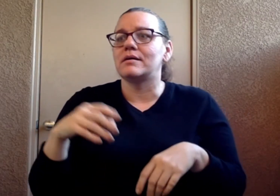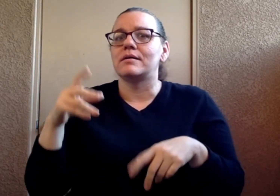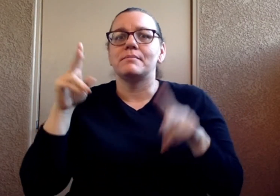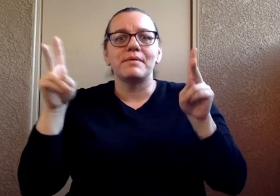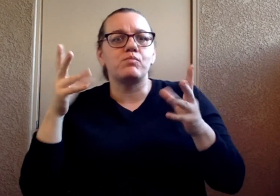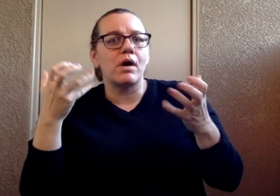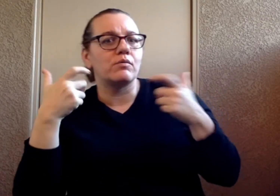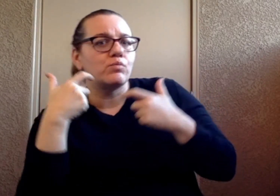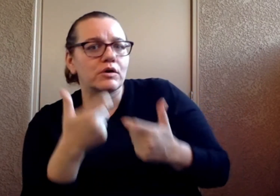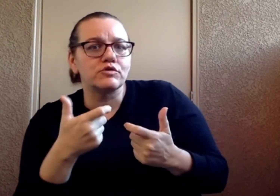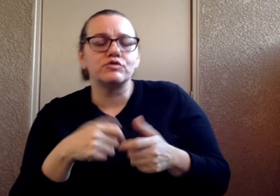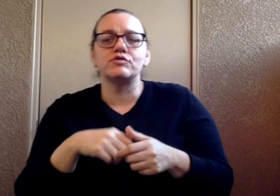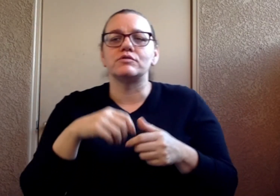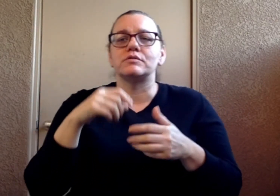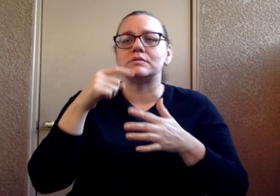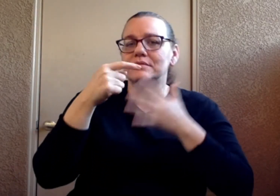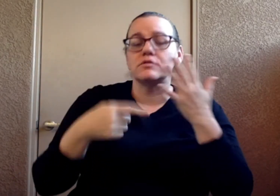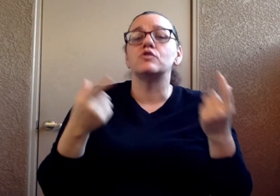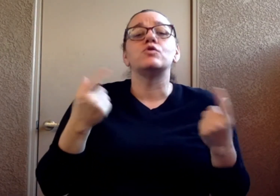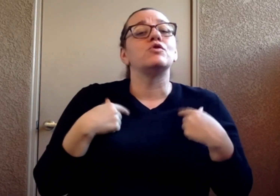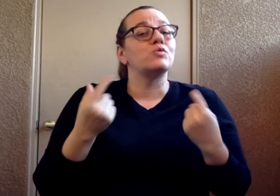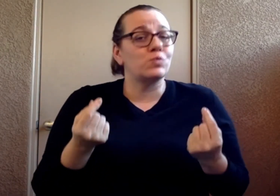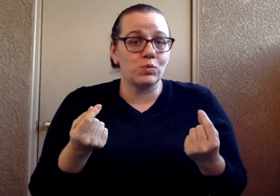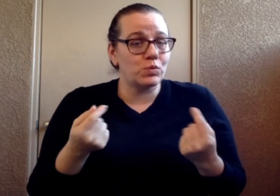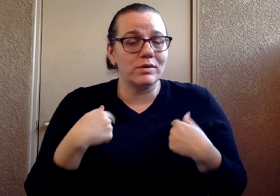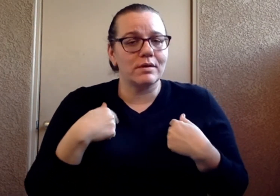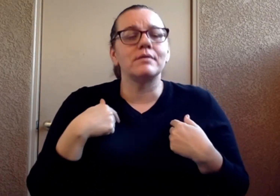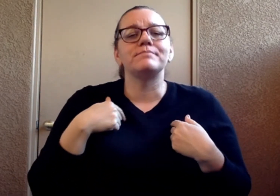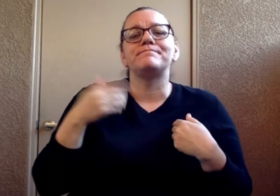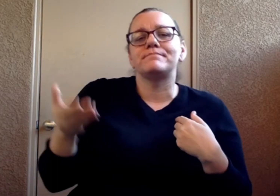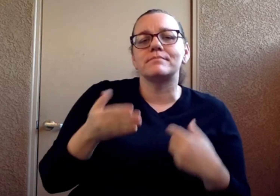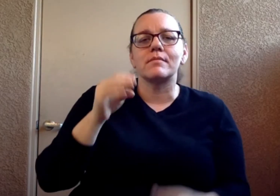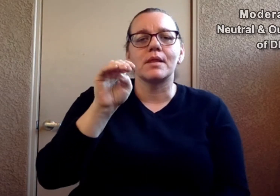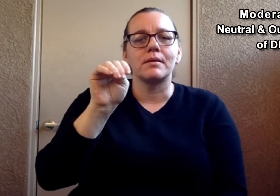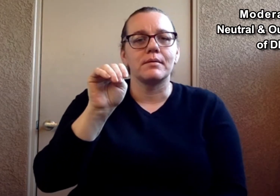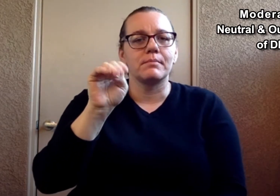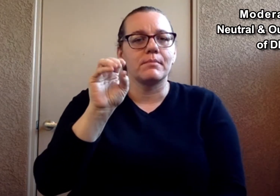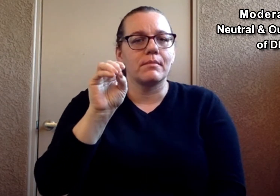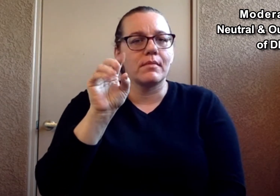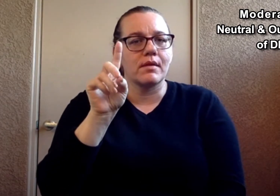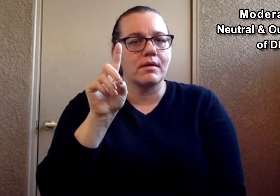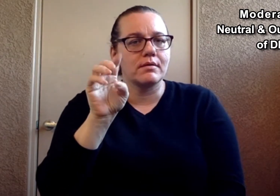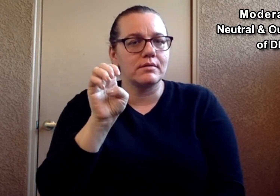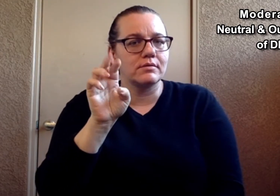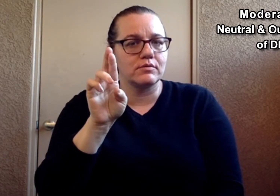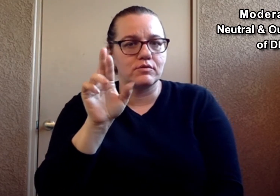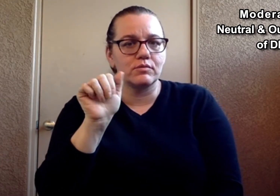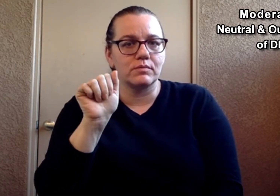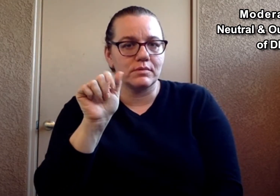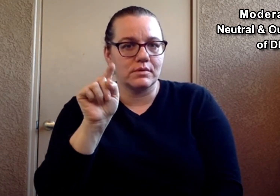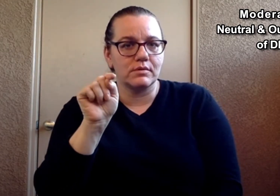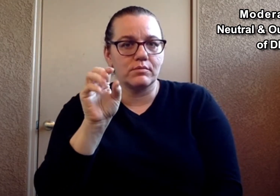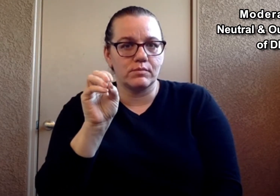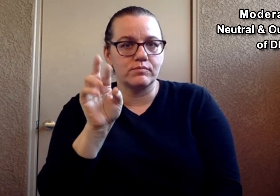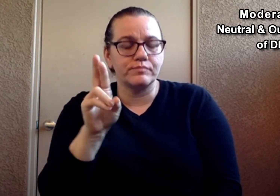If people want to watch the Board Meeting, etc., we have a Moderator